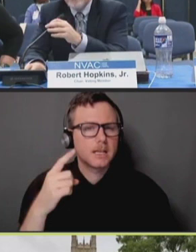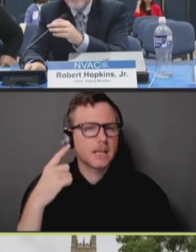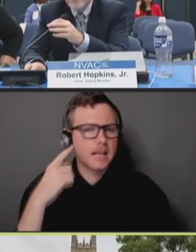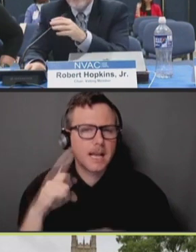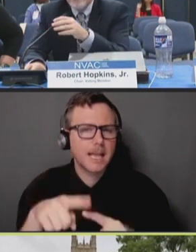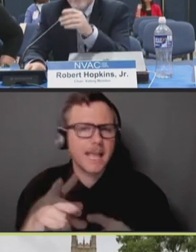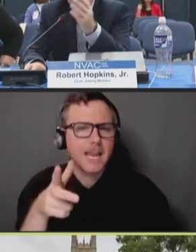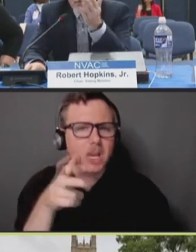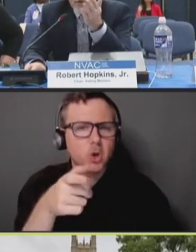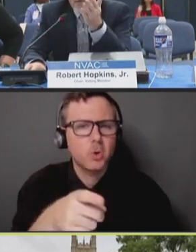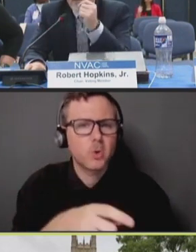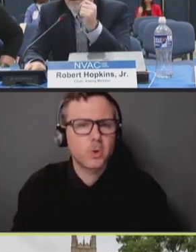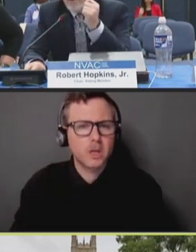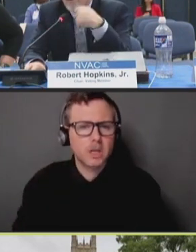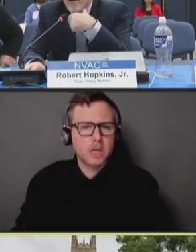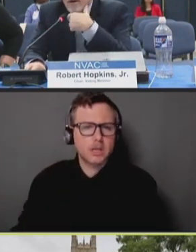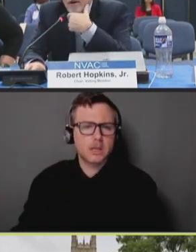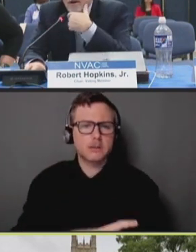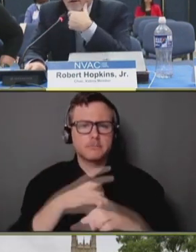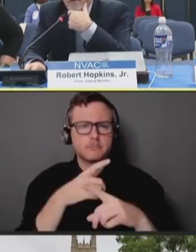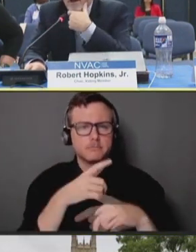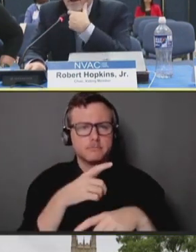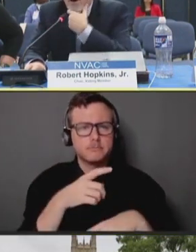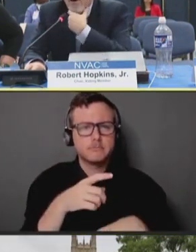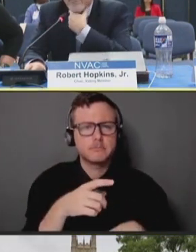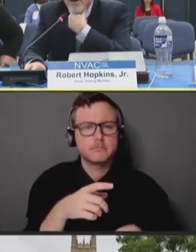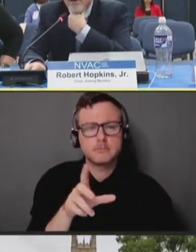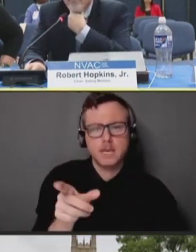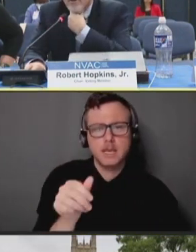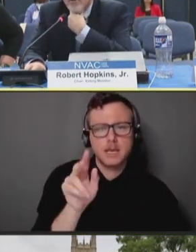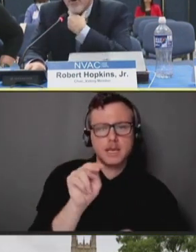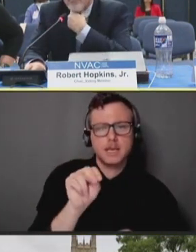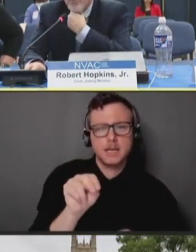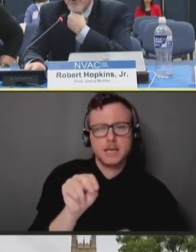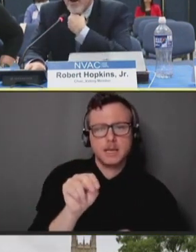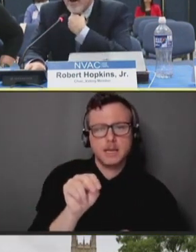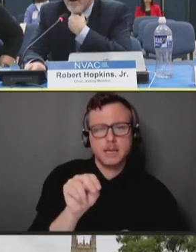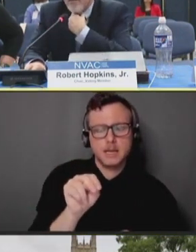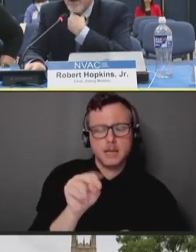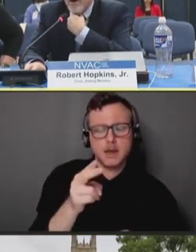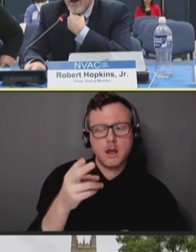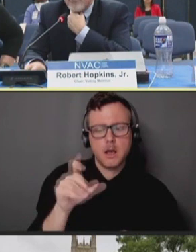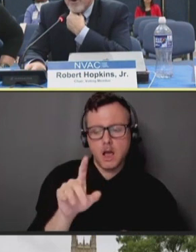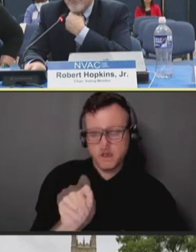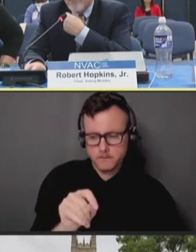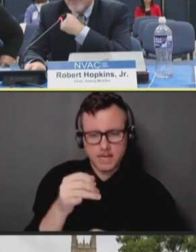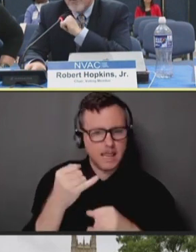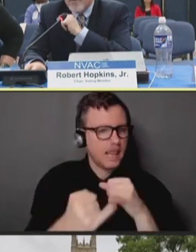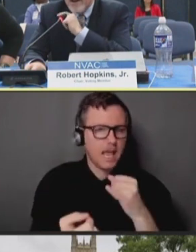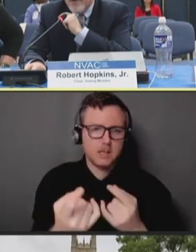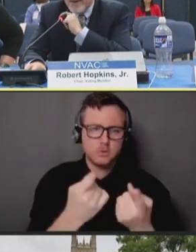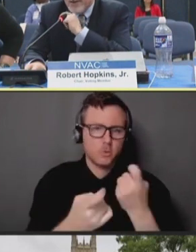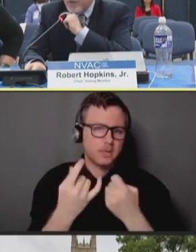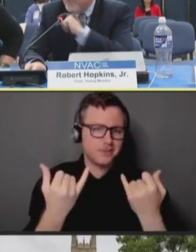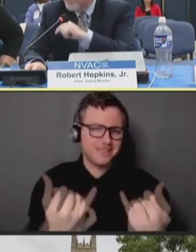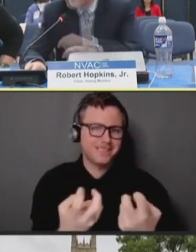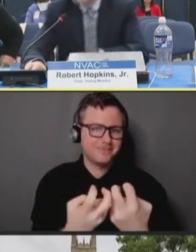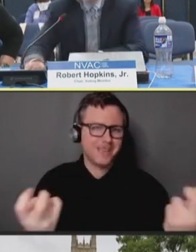Robert Hopkins: Dan Hoff has question online and he'll be our last question for this panel. Thank you.